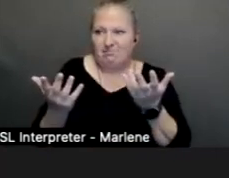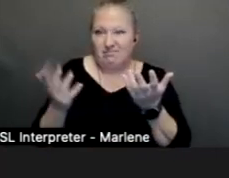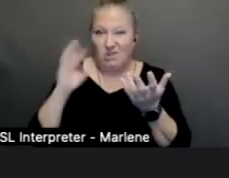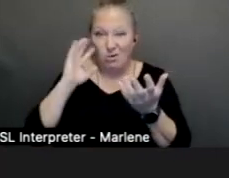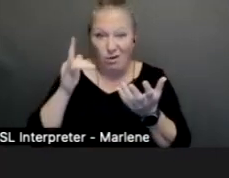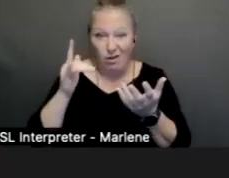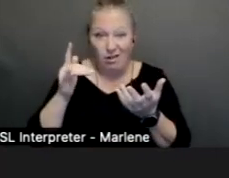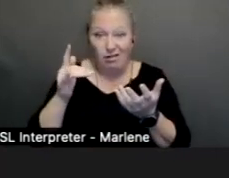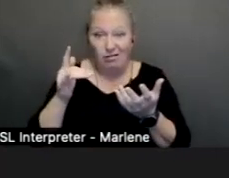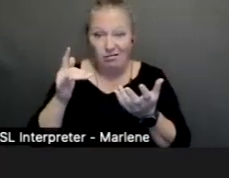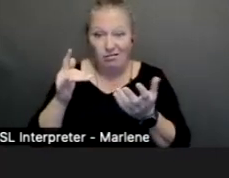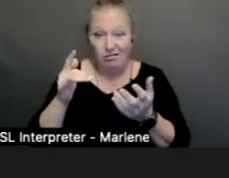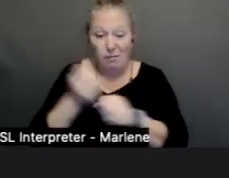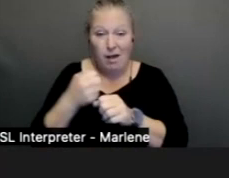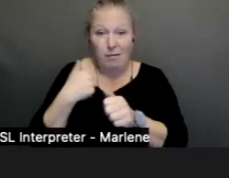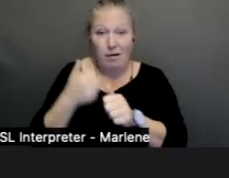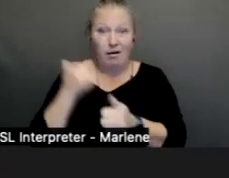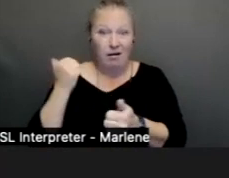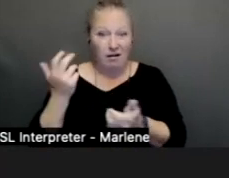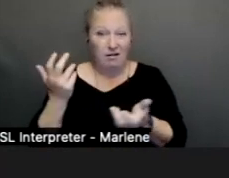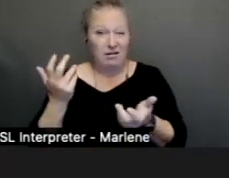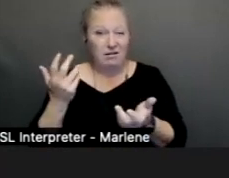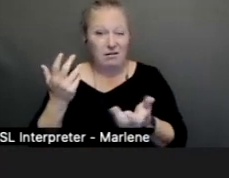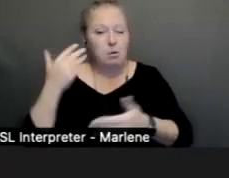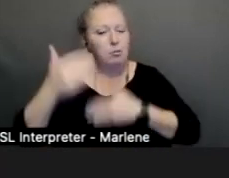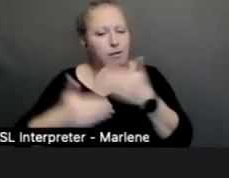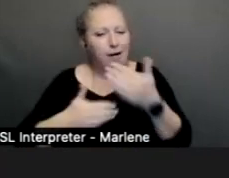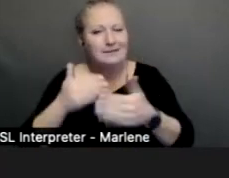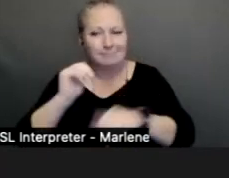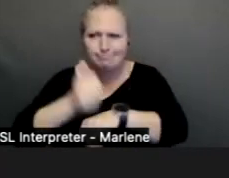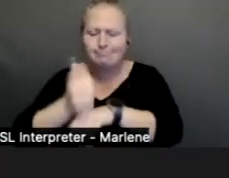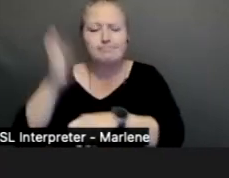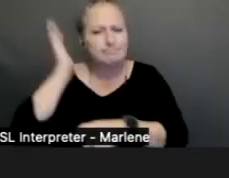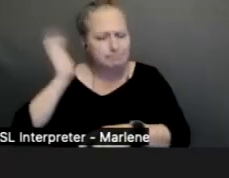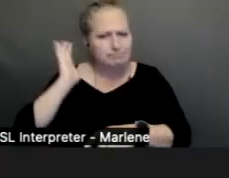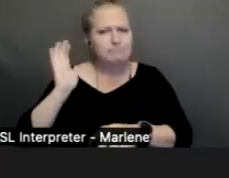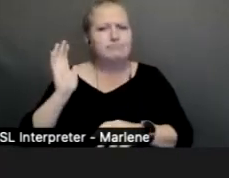me later? You know, we had processes and things in place back then, you know, word we worked it out.